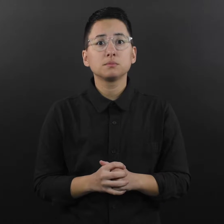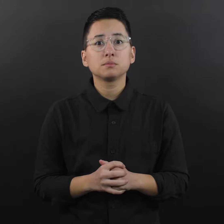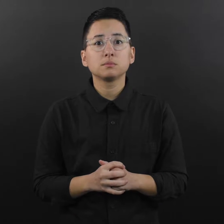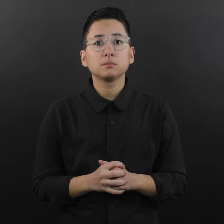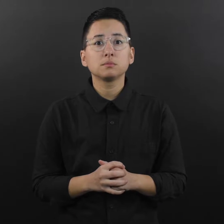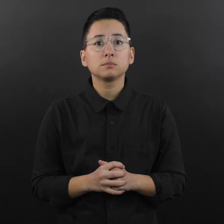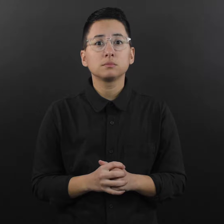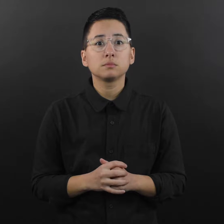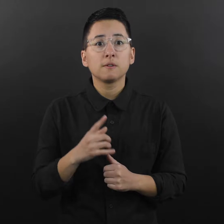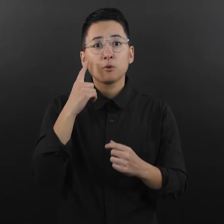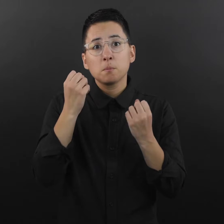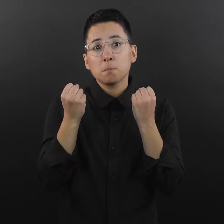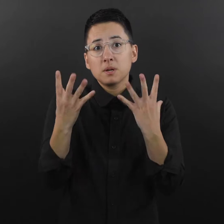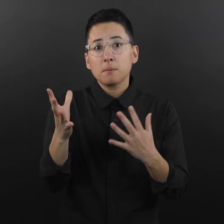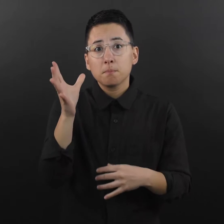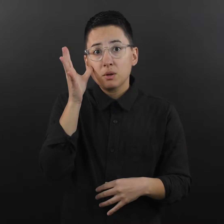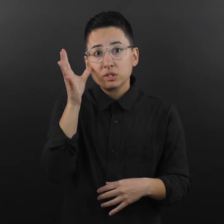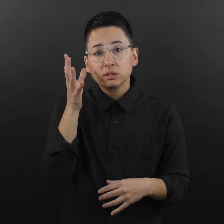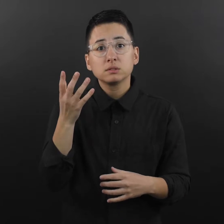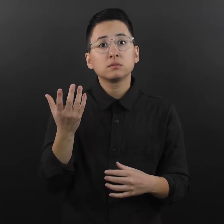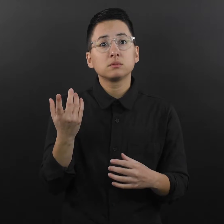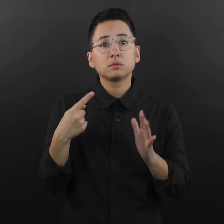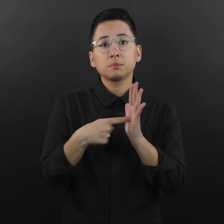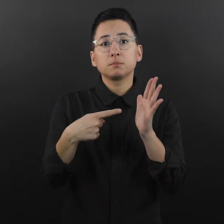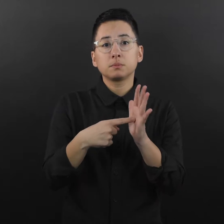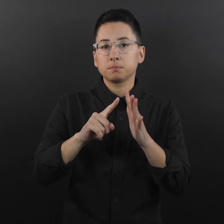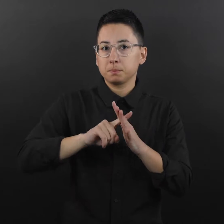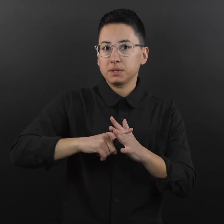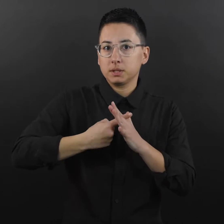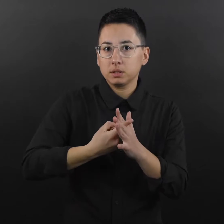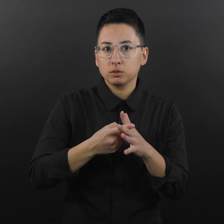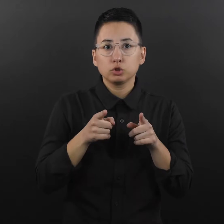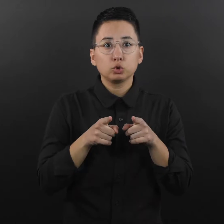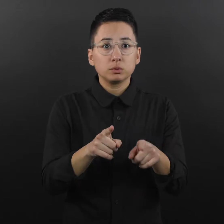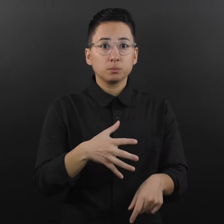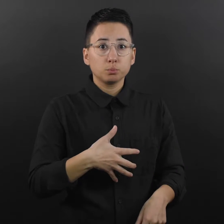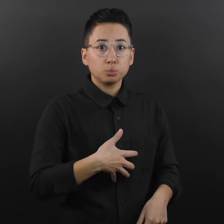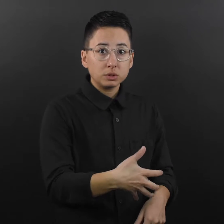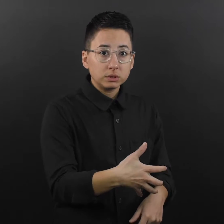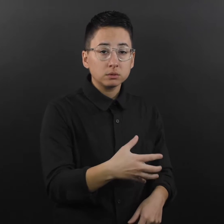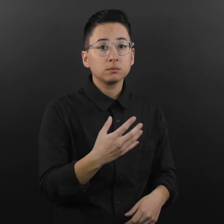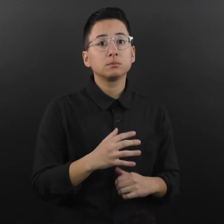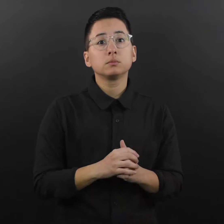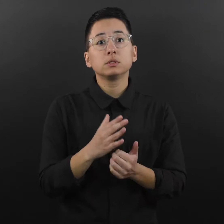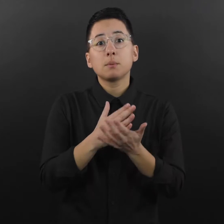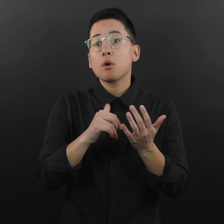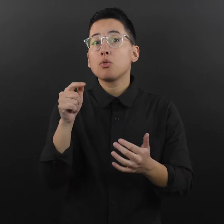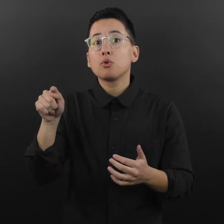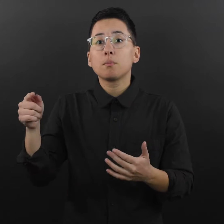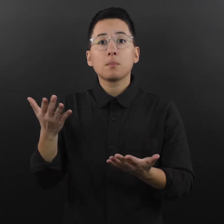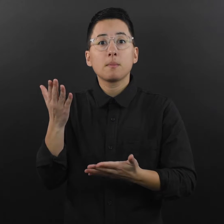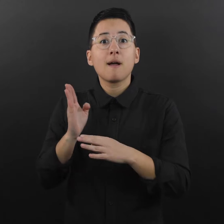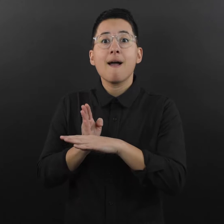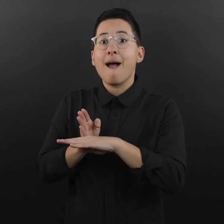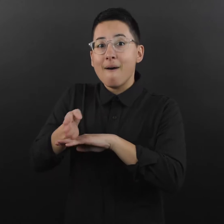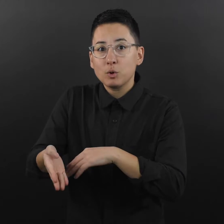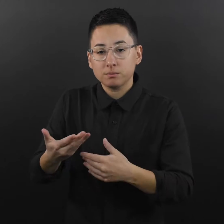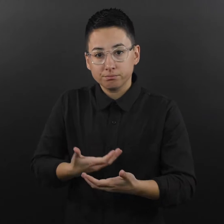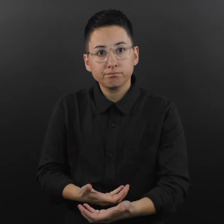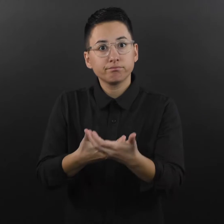For many parents, symptoms begin in pregnancy. For others, symptoms begin after having a baby.